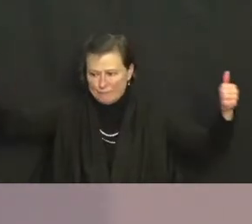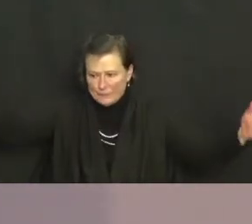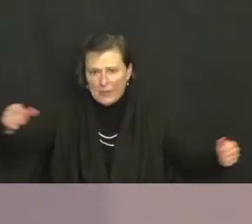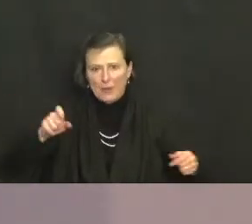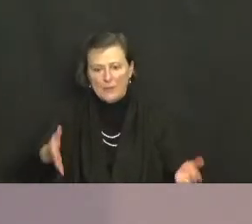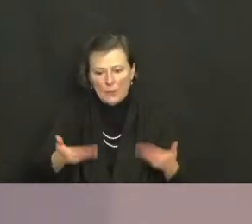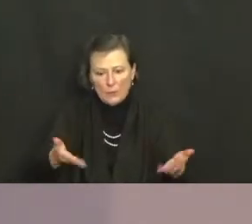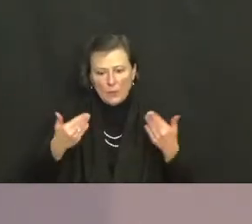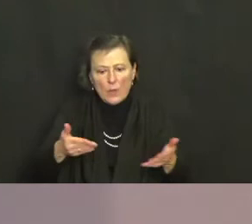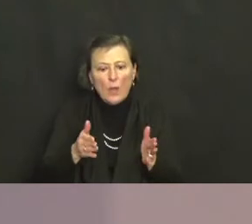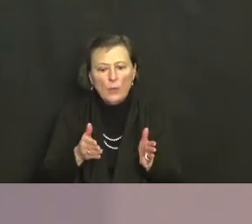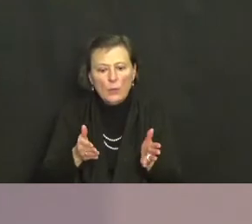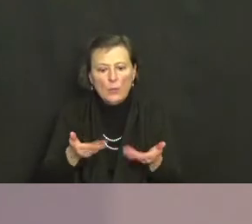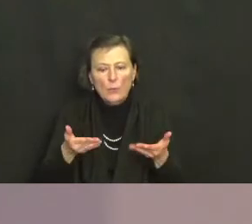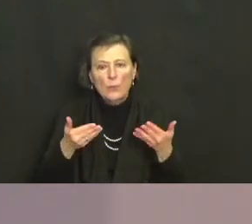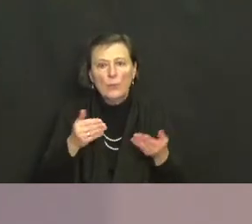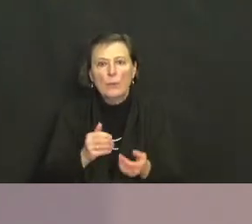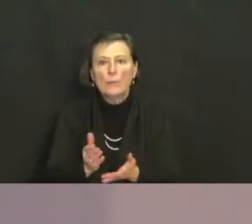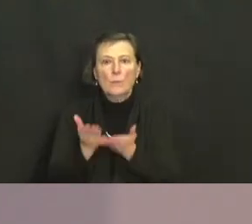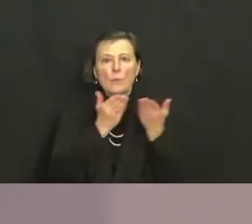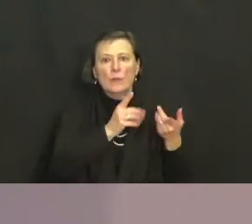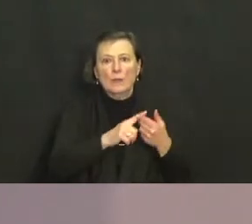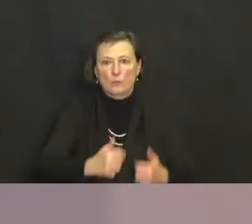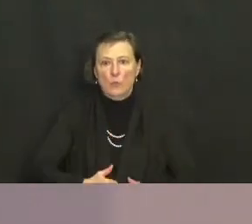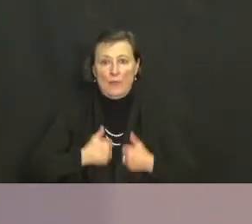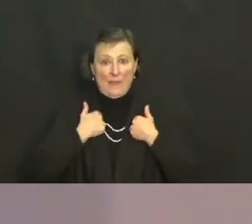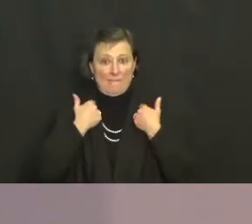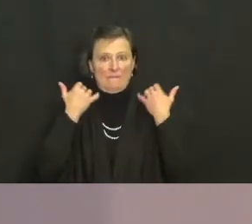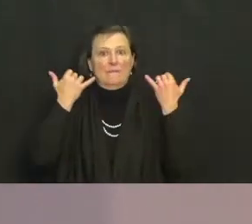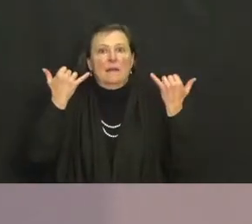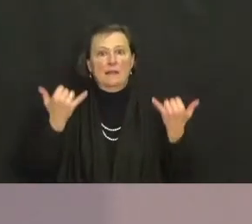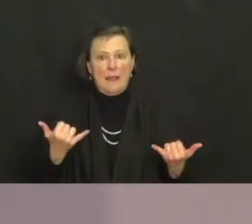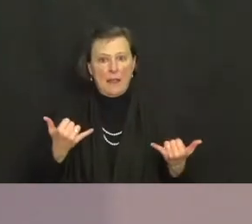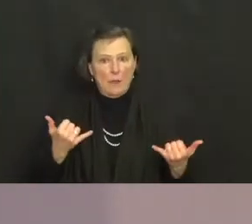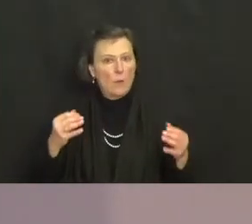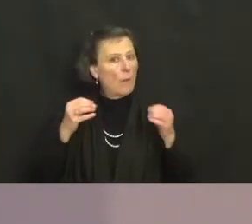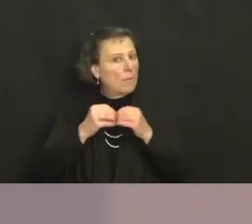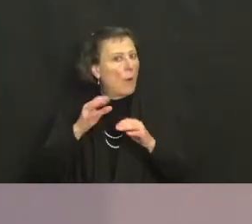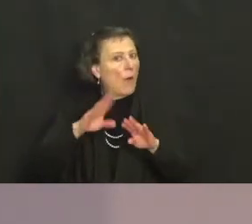Now, more than ever.